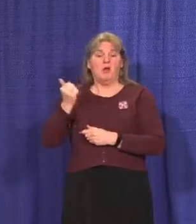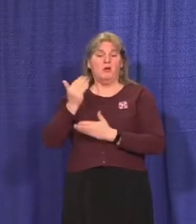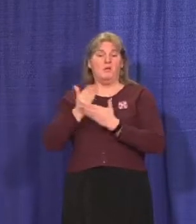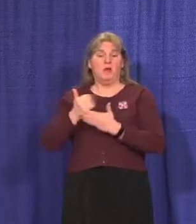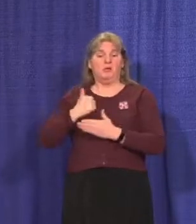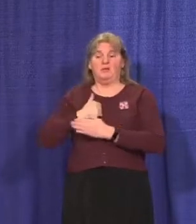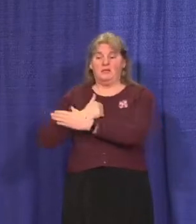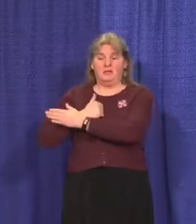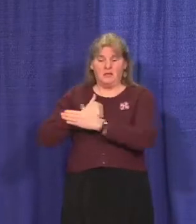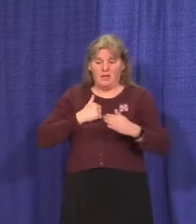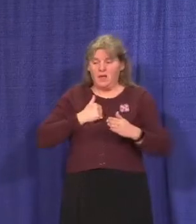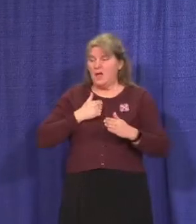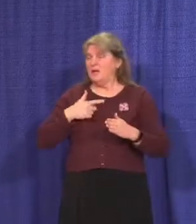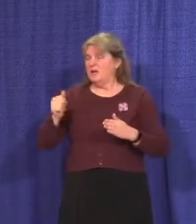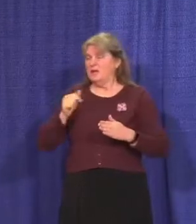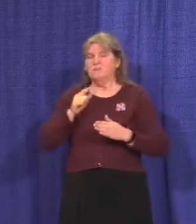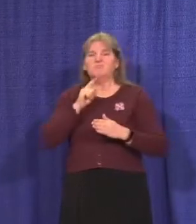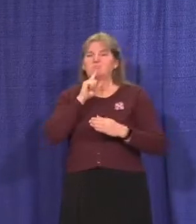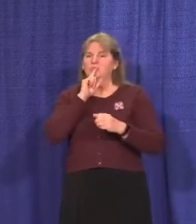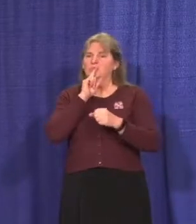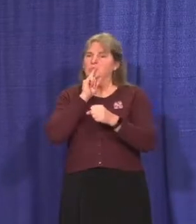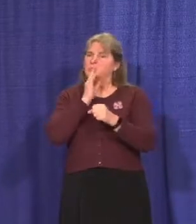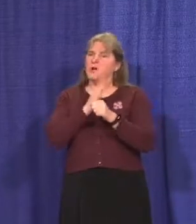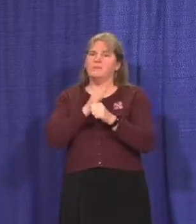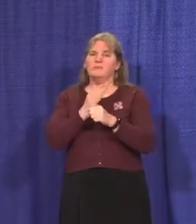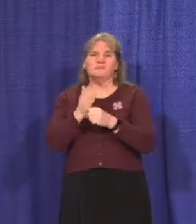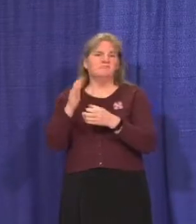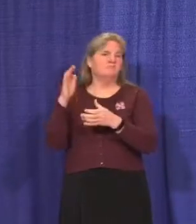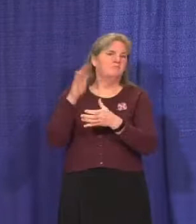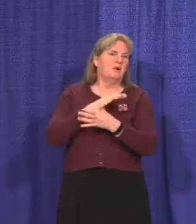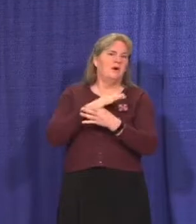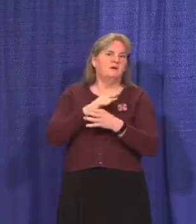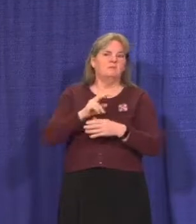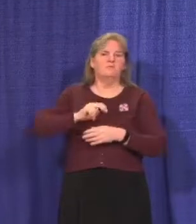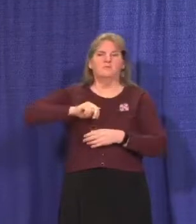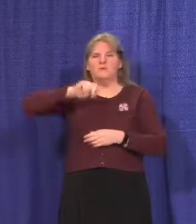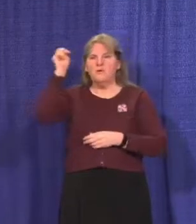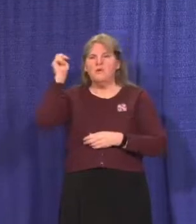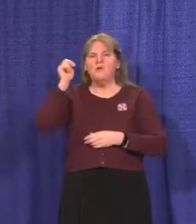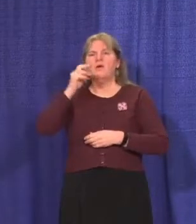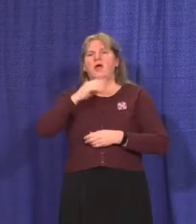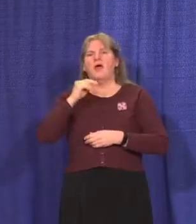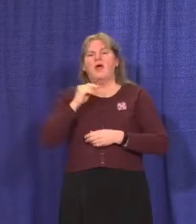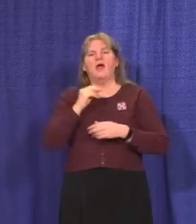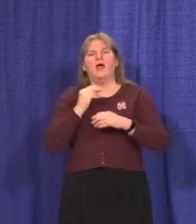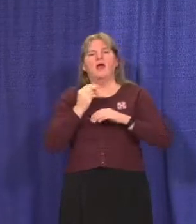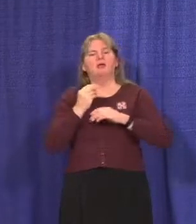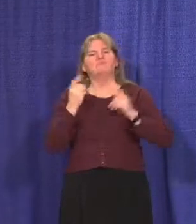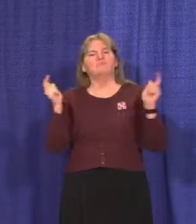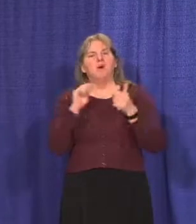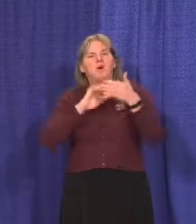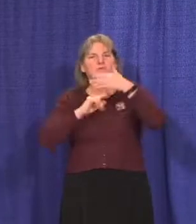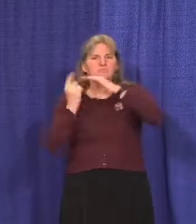vaccines for the North to protect our rural and indigenous communities. We continue to receive